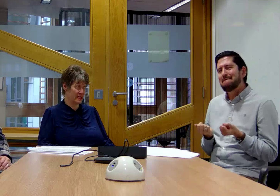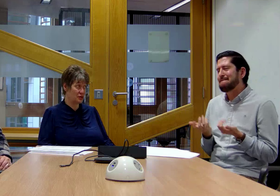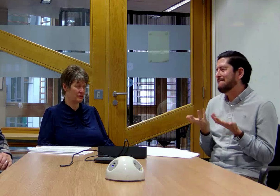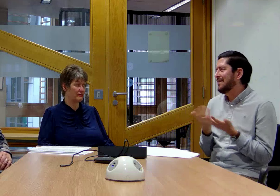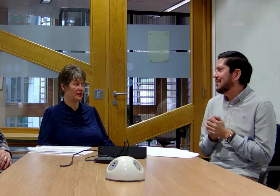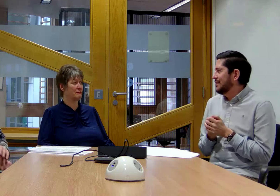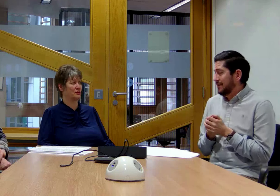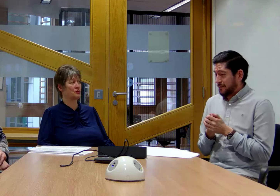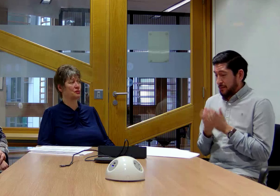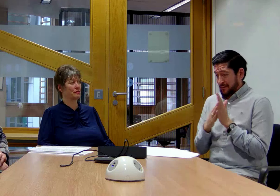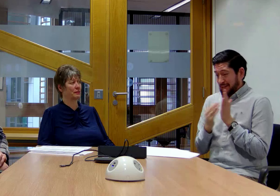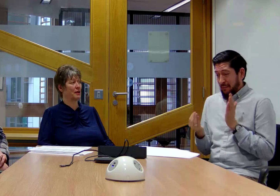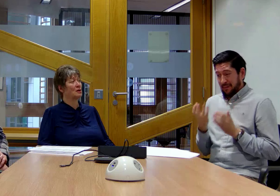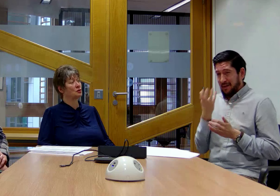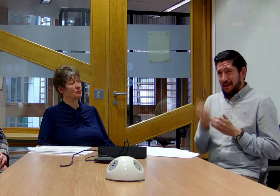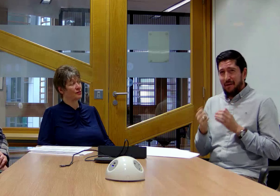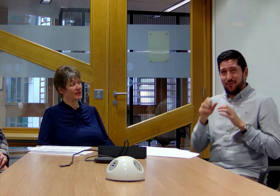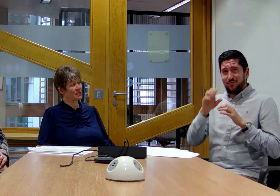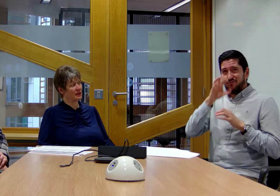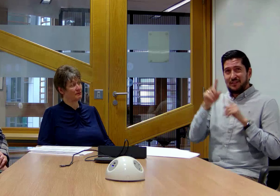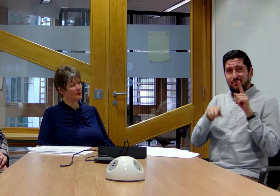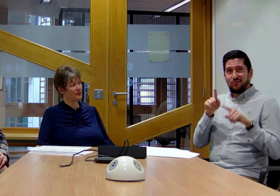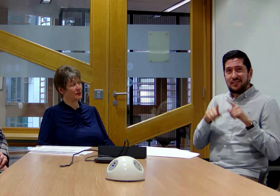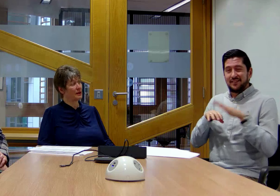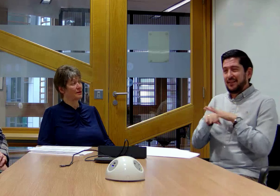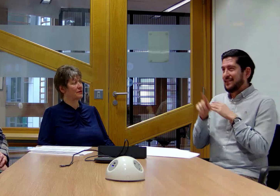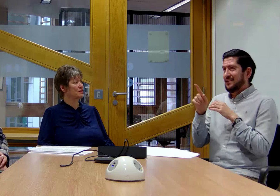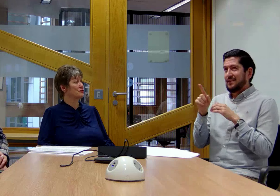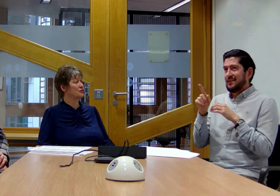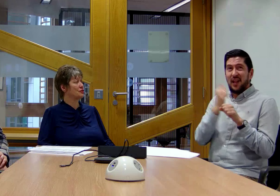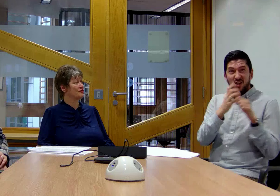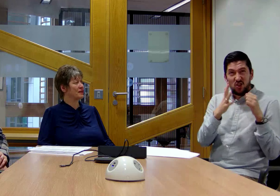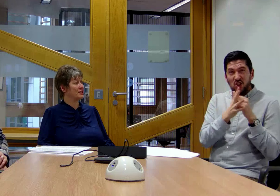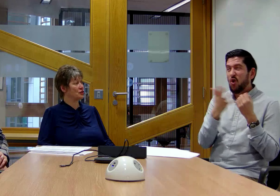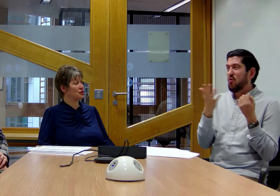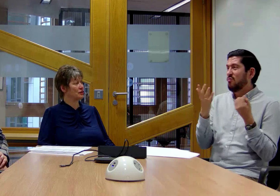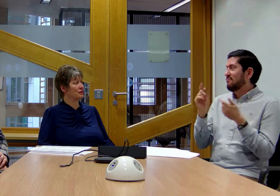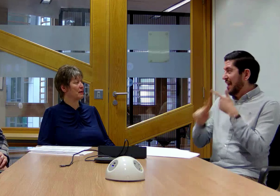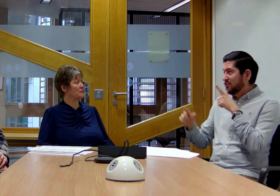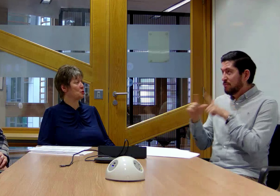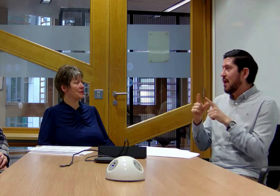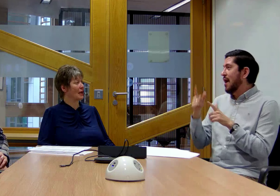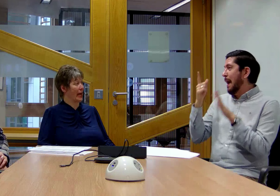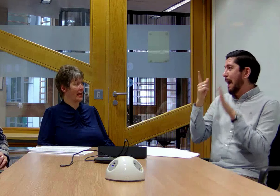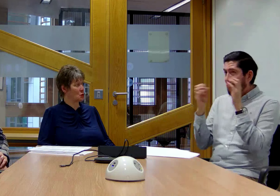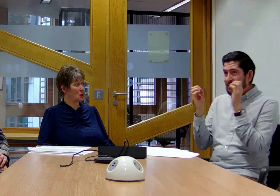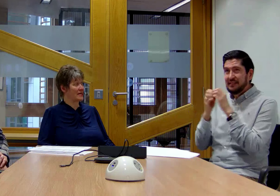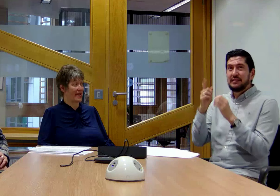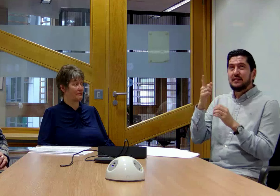does have what would be described as regional variation, very much so. So for example, there's